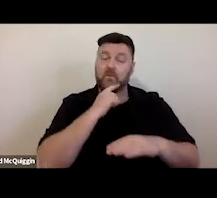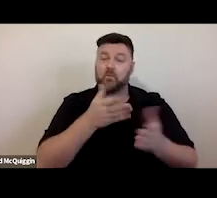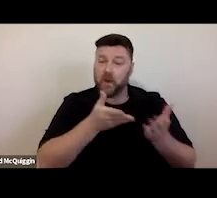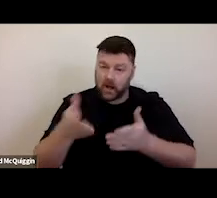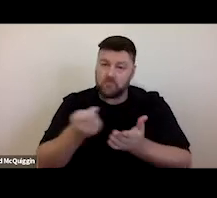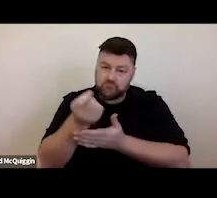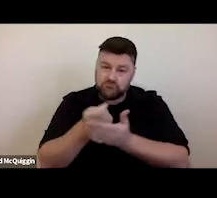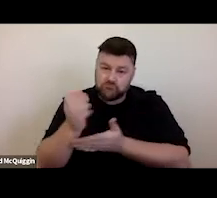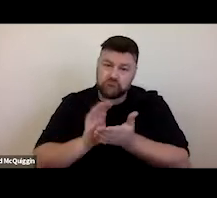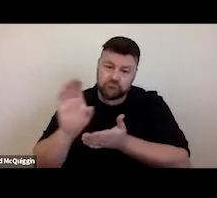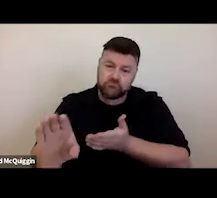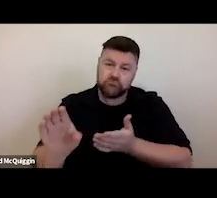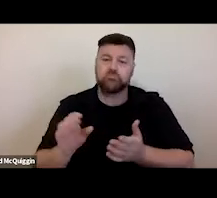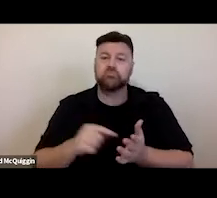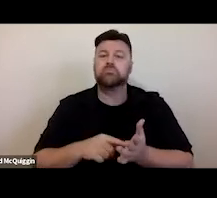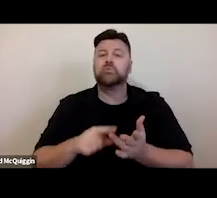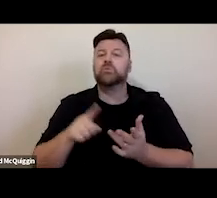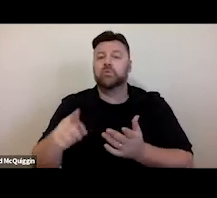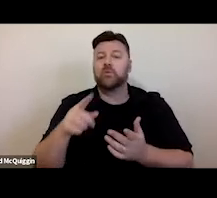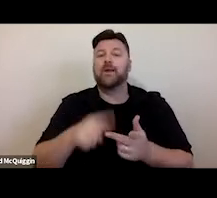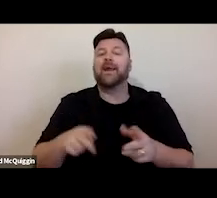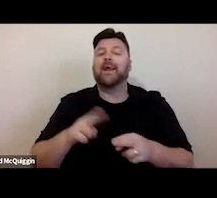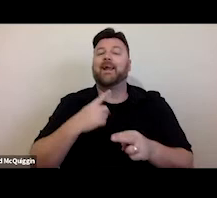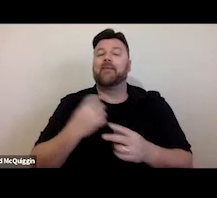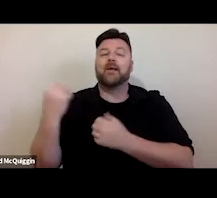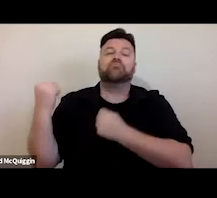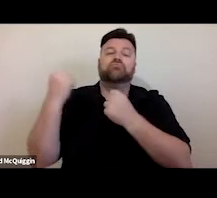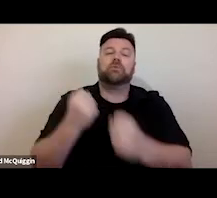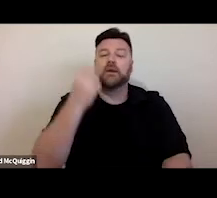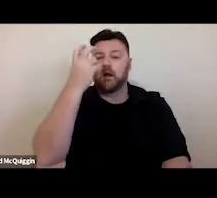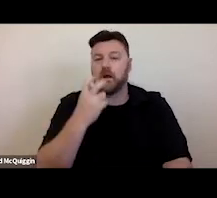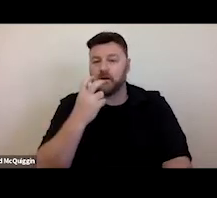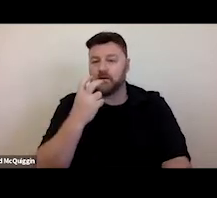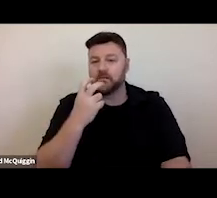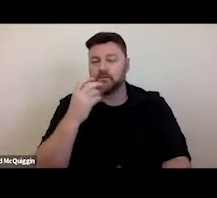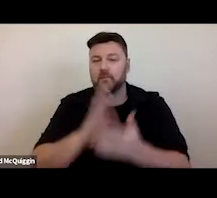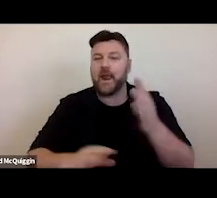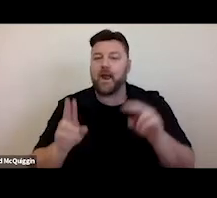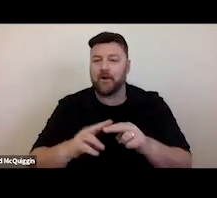bring their ageing parents into the home with them. So there's a lot of